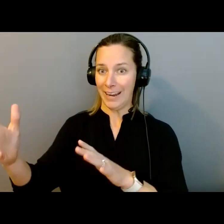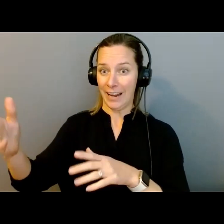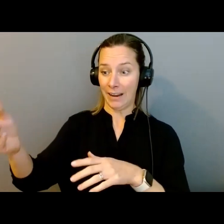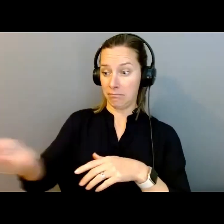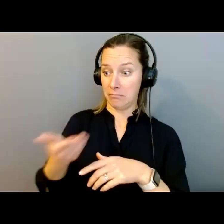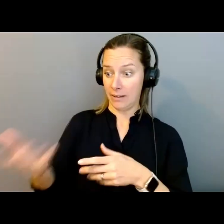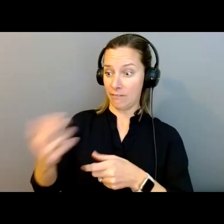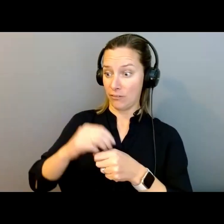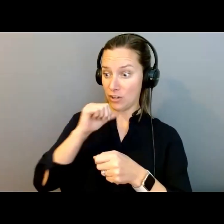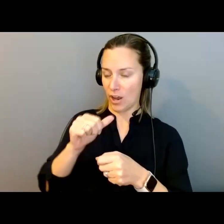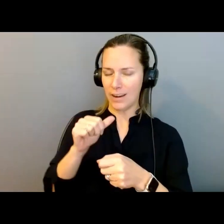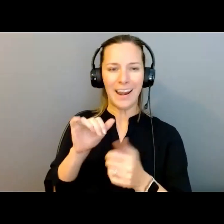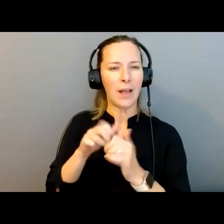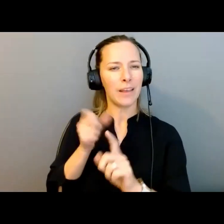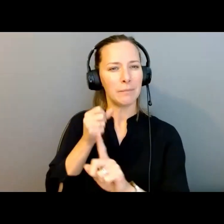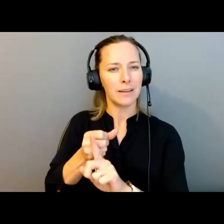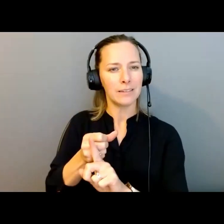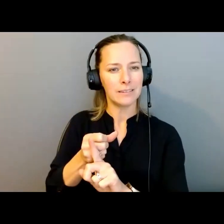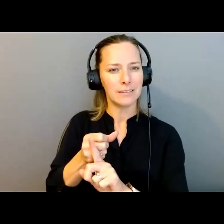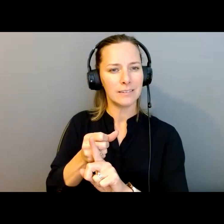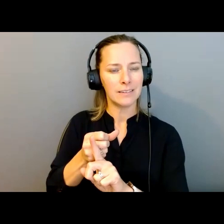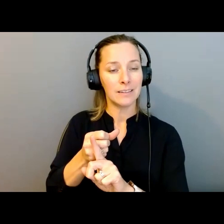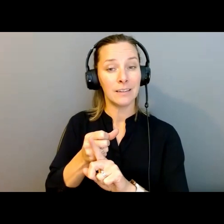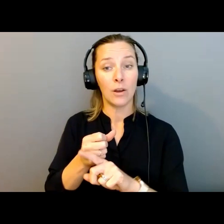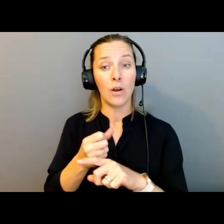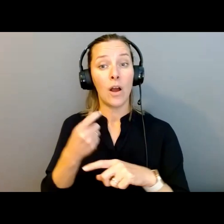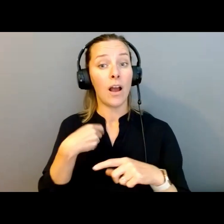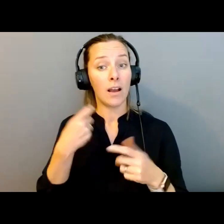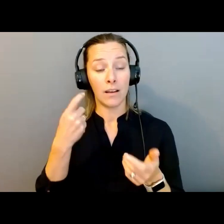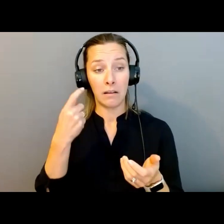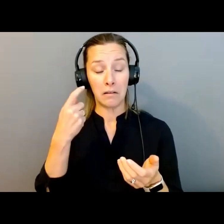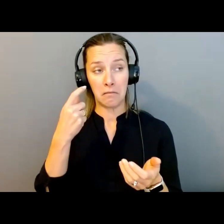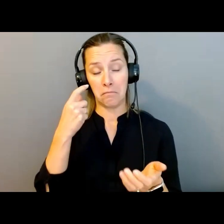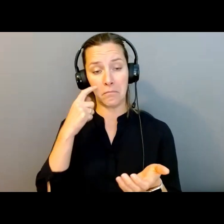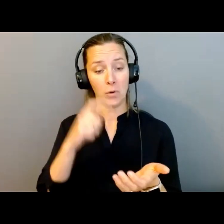One thing that sort of stood out for me is that I think as a result of what we've learned